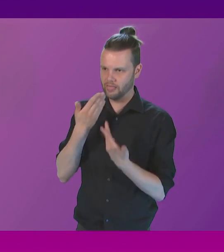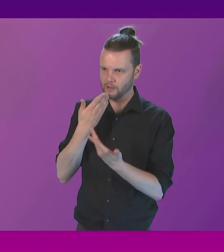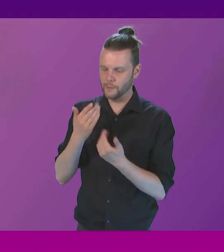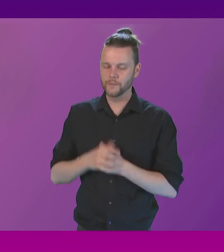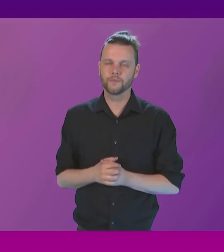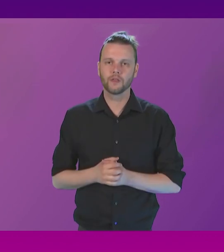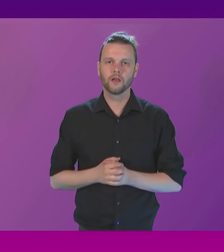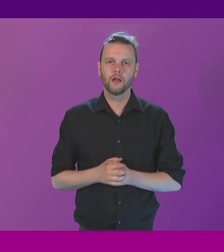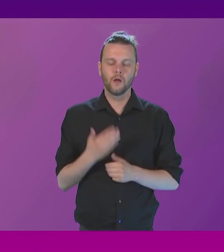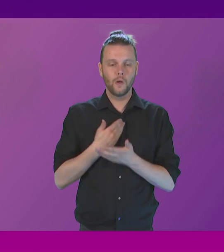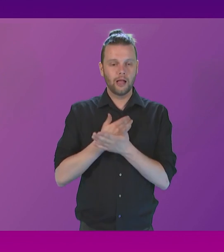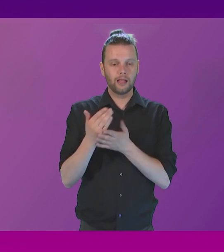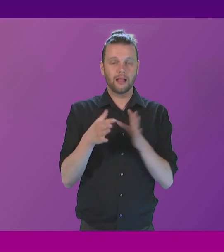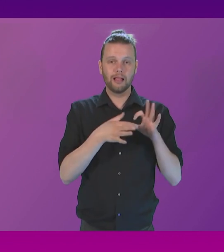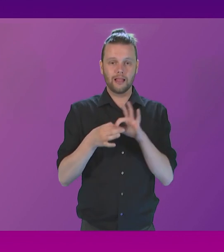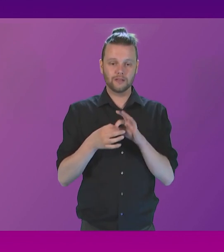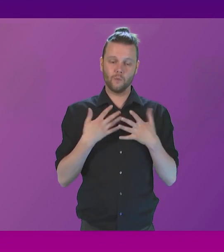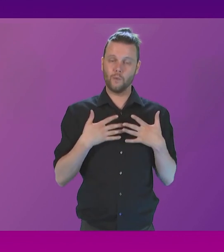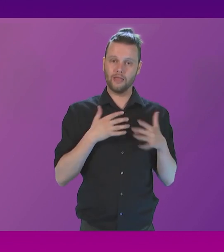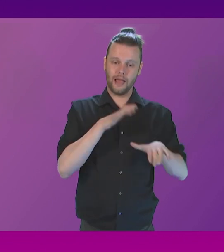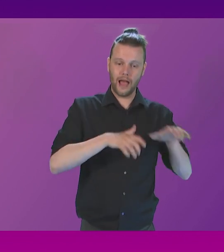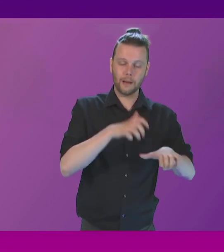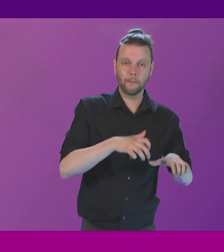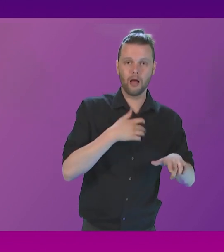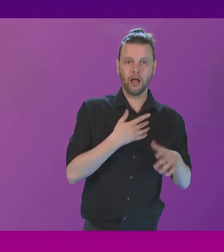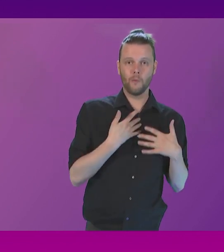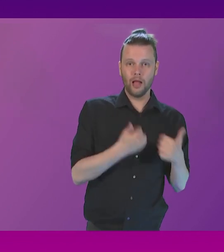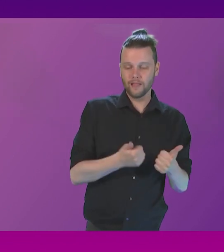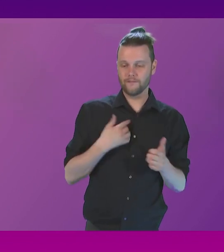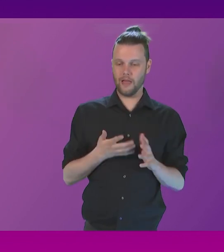With the clear links to animal welfare, environmental damage and human health concerns